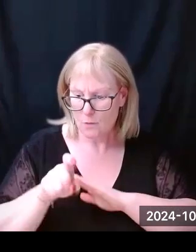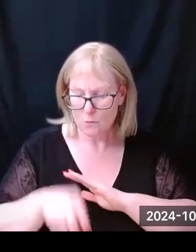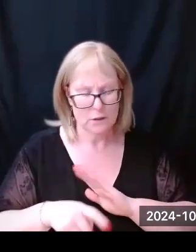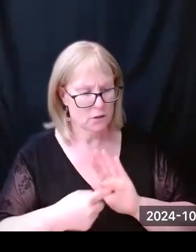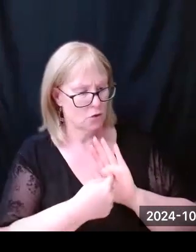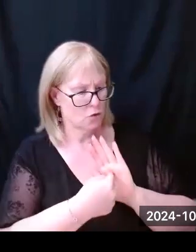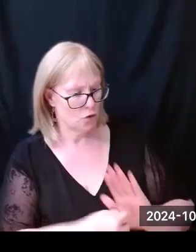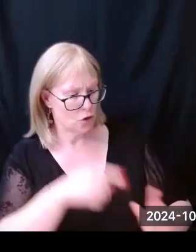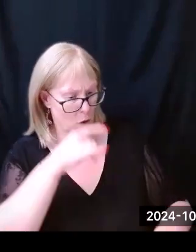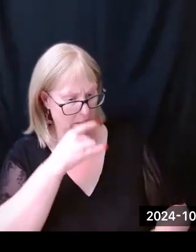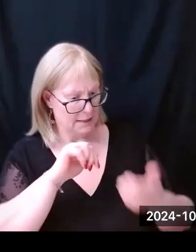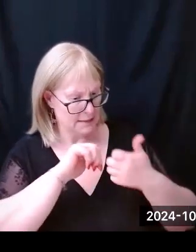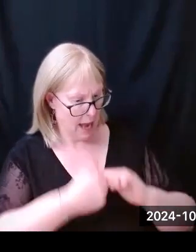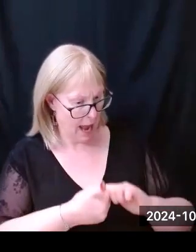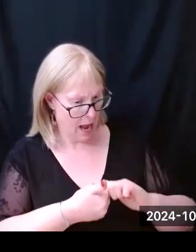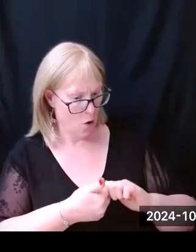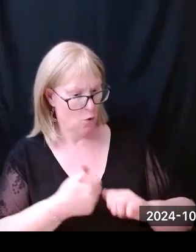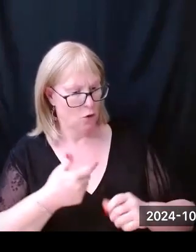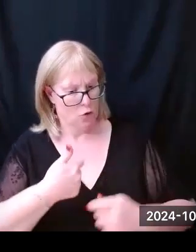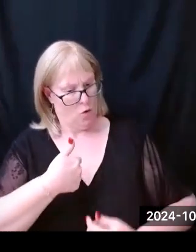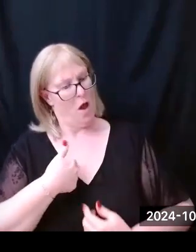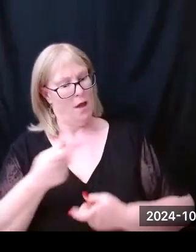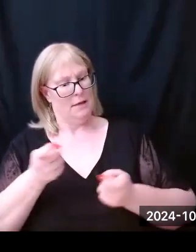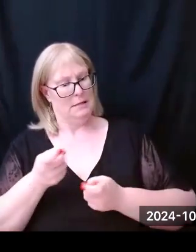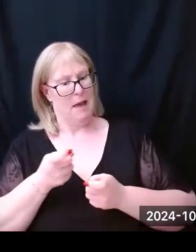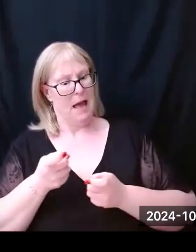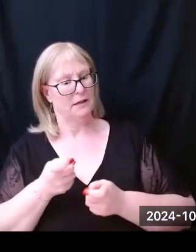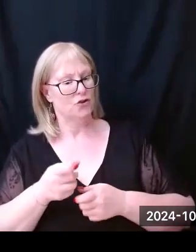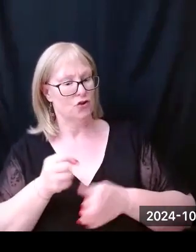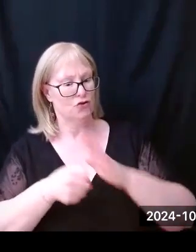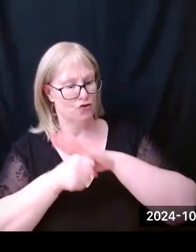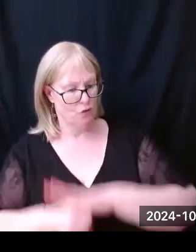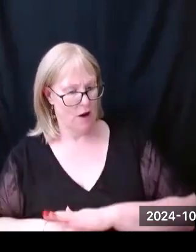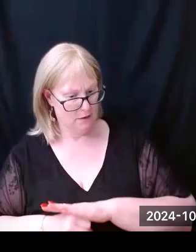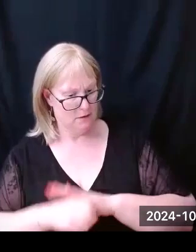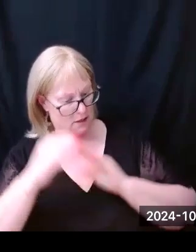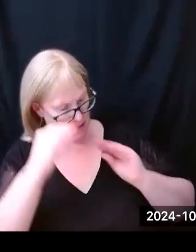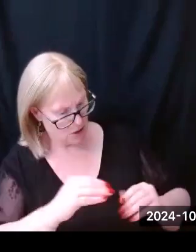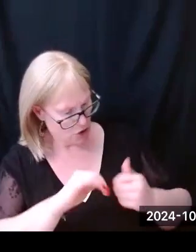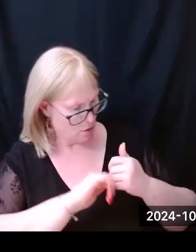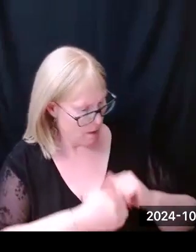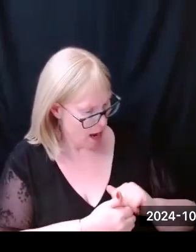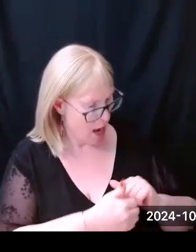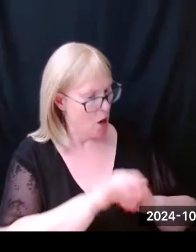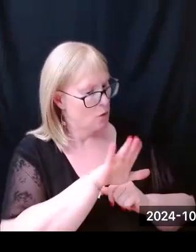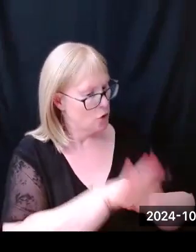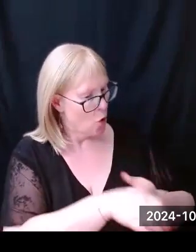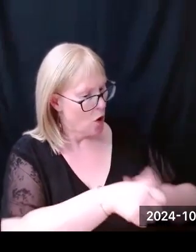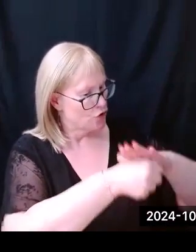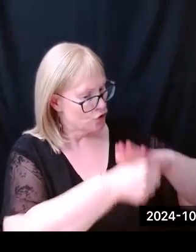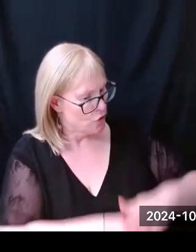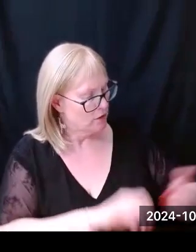with stress and we want to teach them how to do that. And we'll talk a little bit about that in a bit.